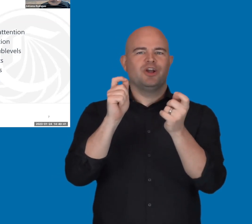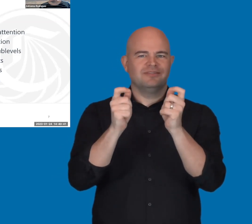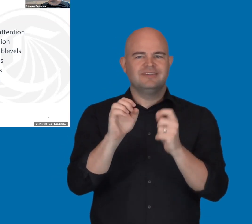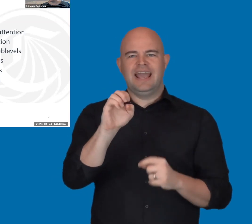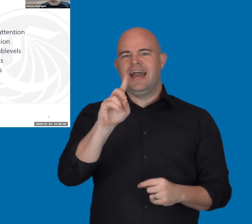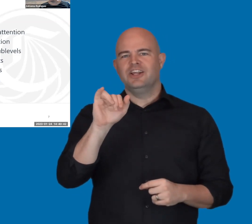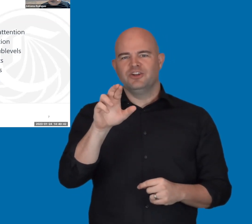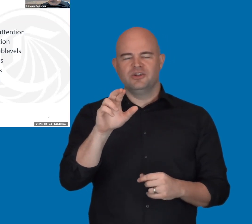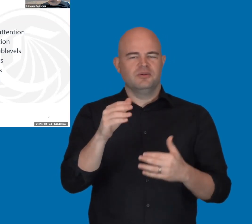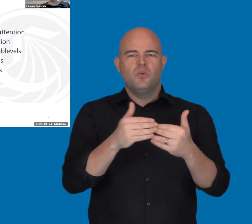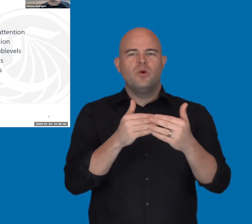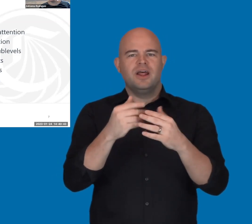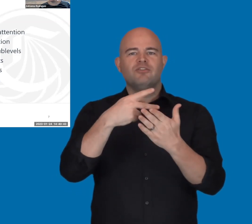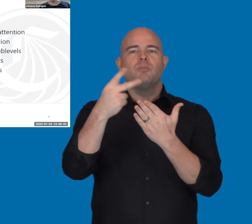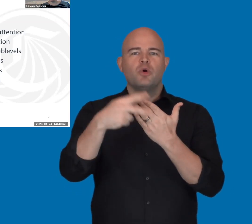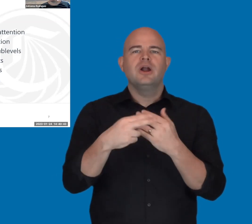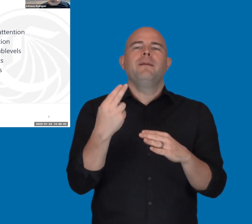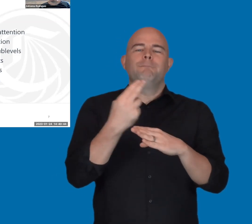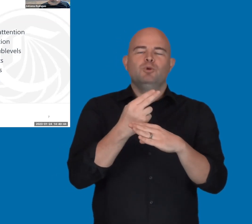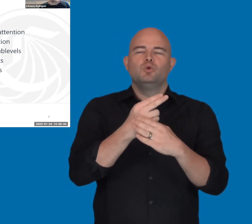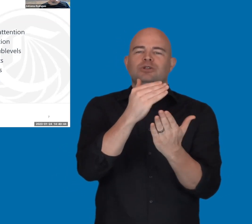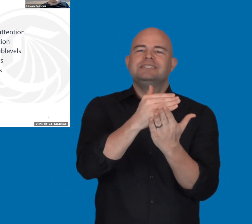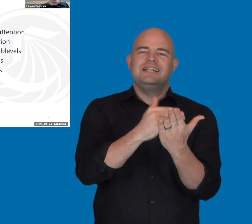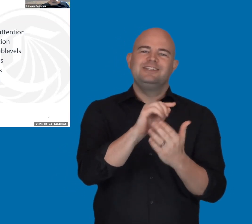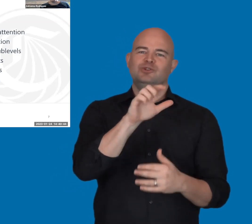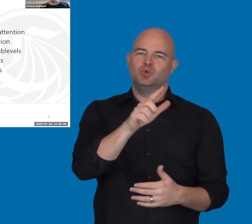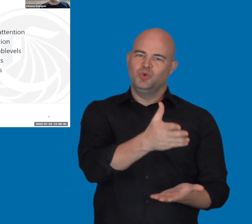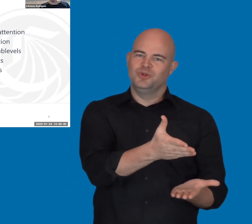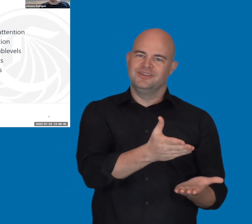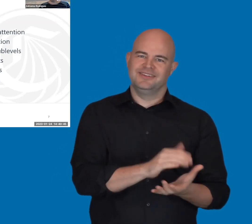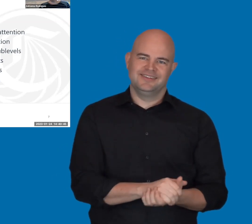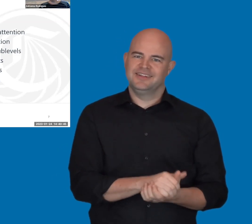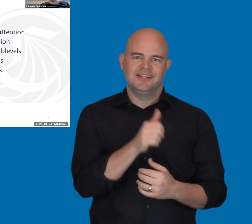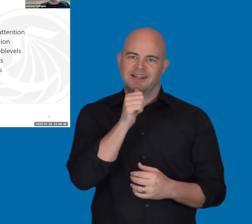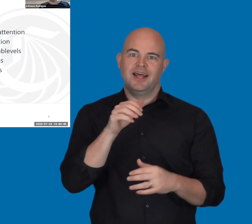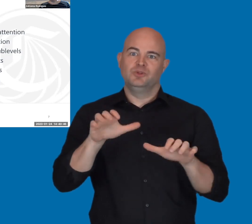Whatever program you're in, you want to use the list tool.